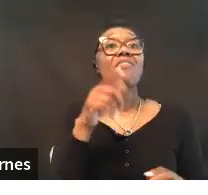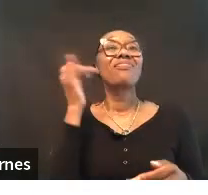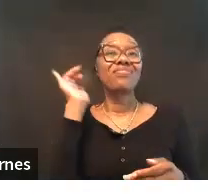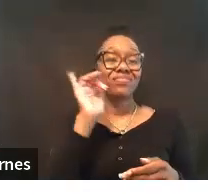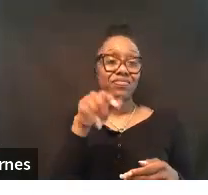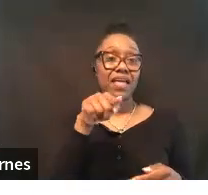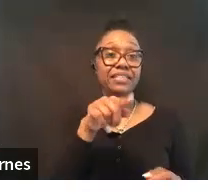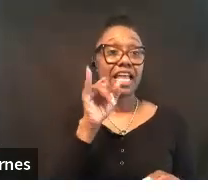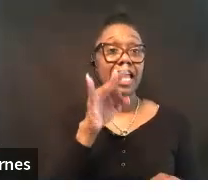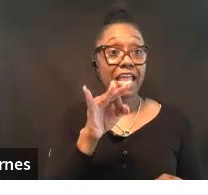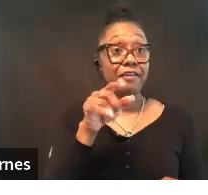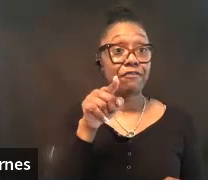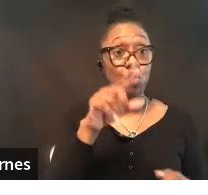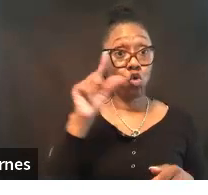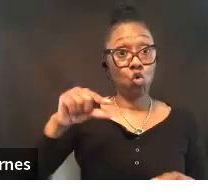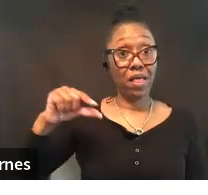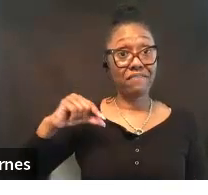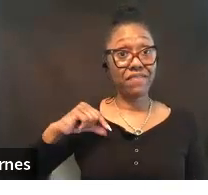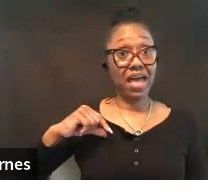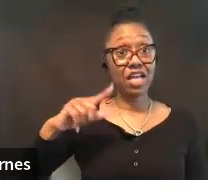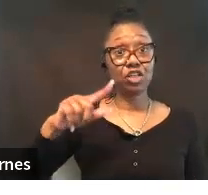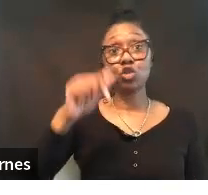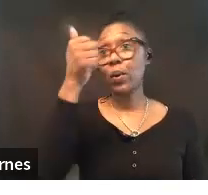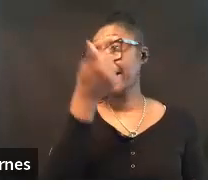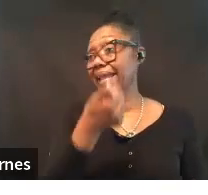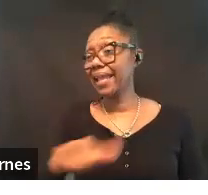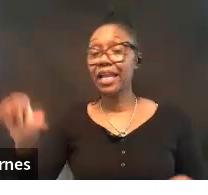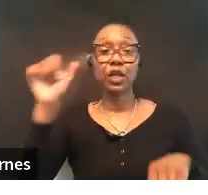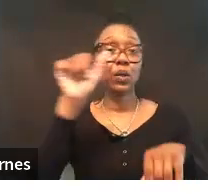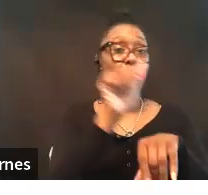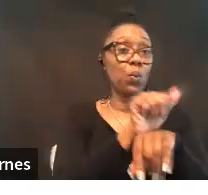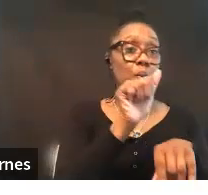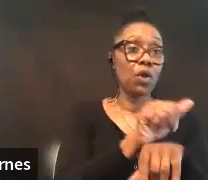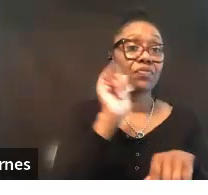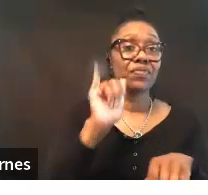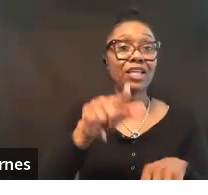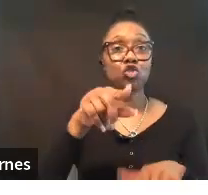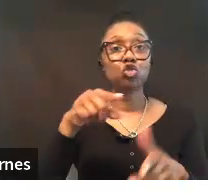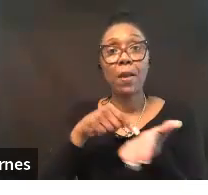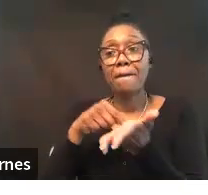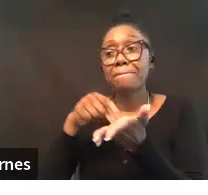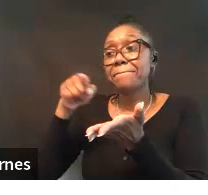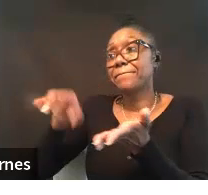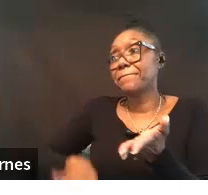It allows exclusions of any other work related items that are paid out of pocket and not reimbursed.